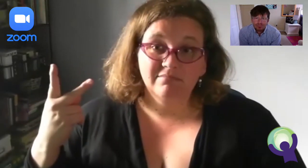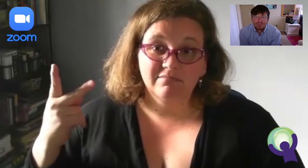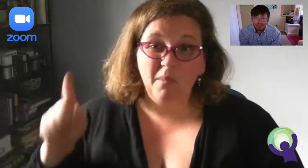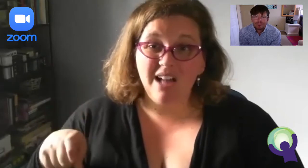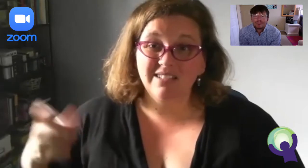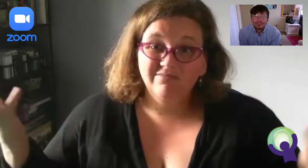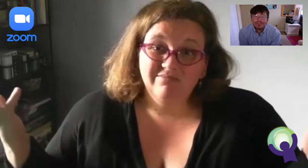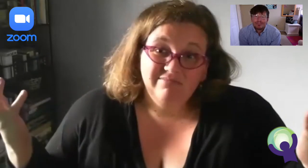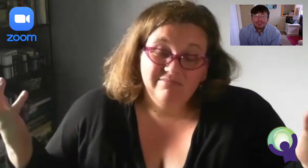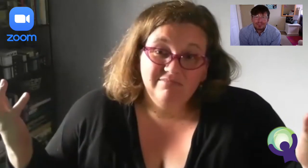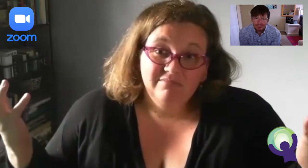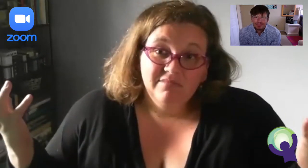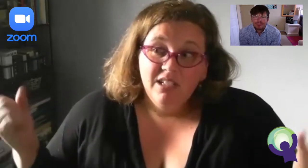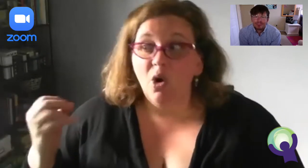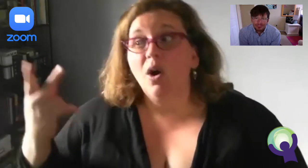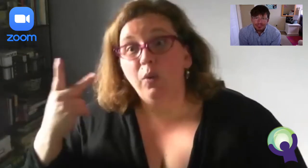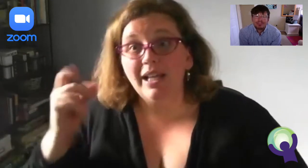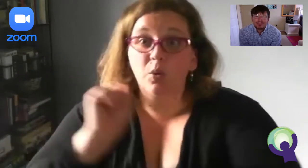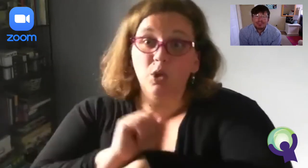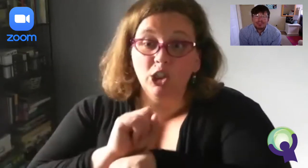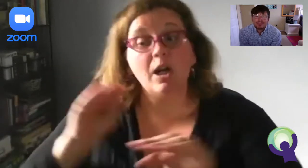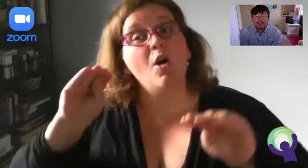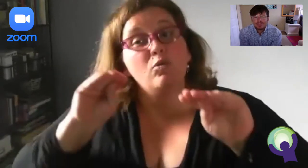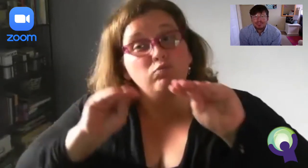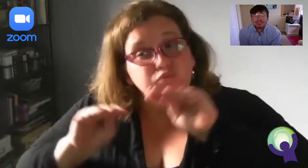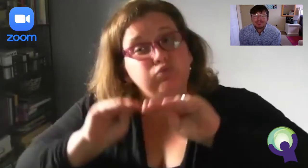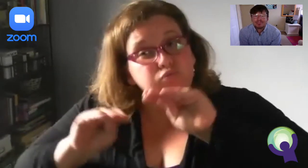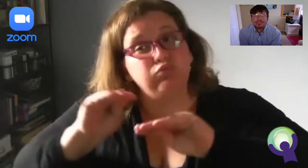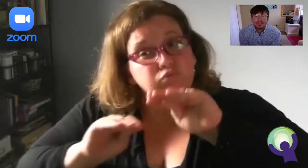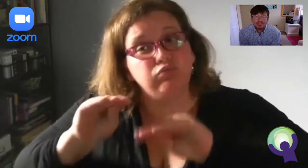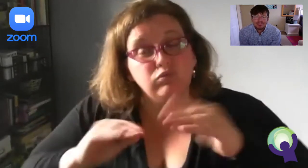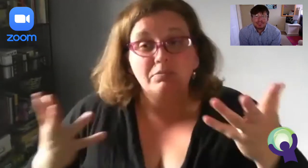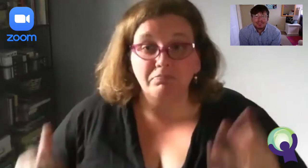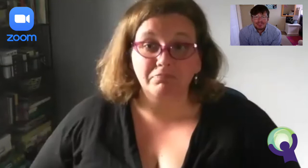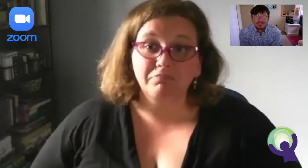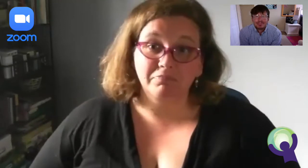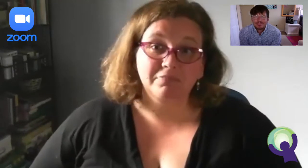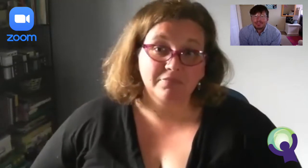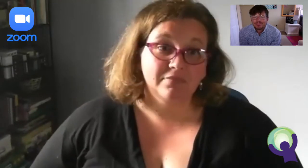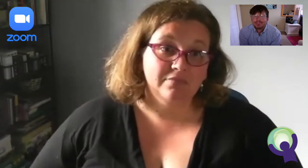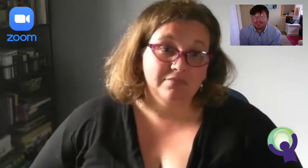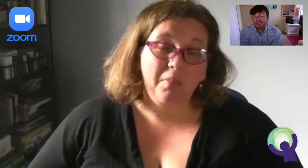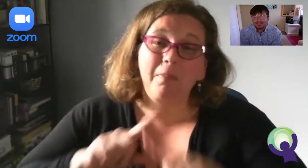in order to be able to afford those things. We have to and we have to make sure that we're budgeting and being smart about our